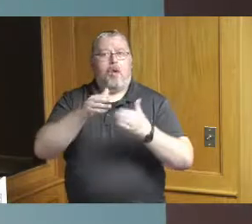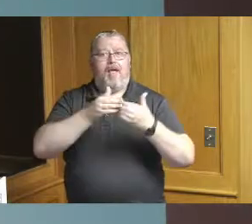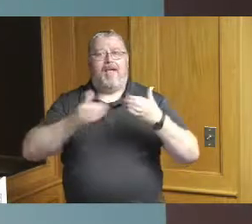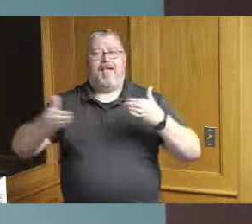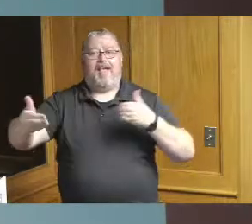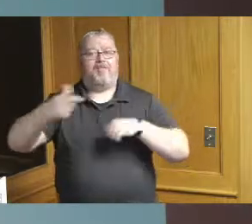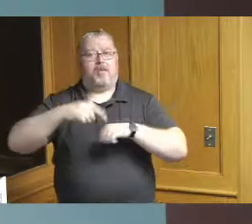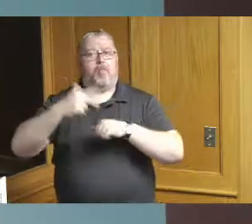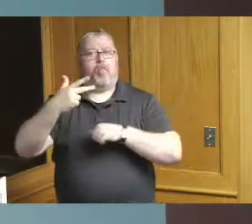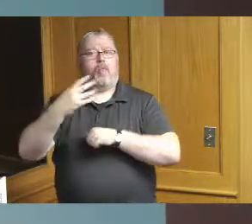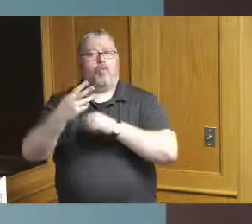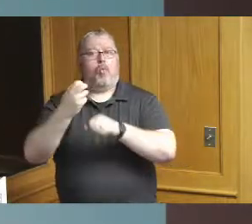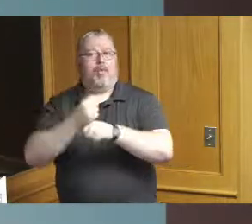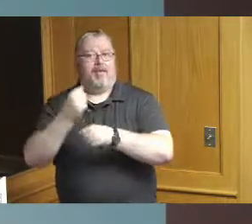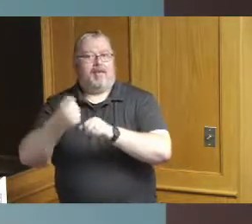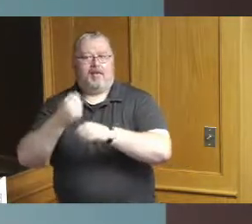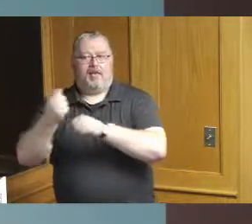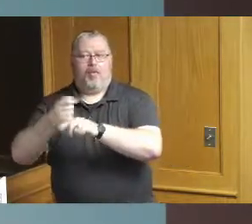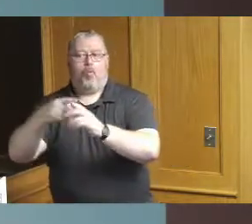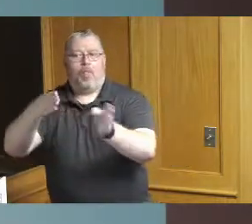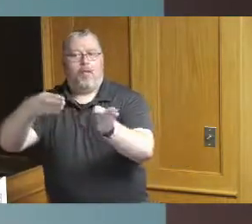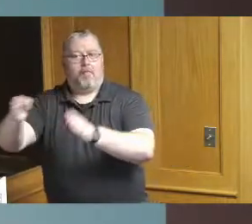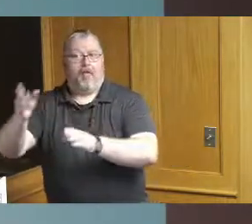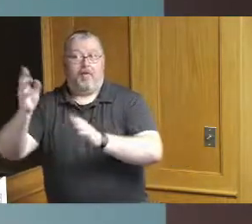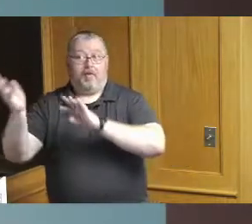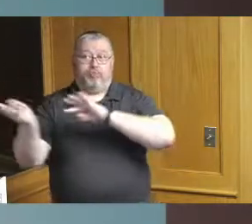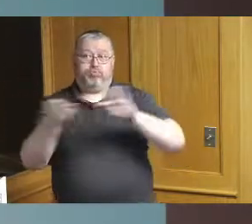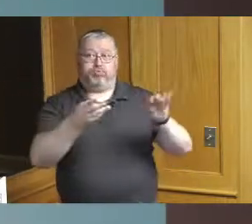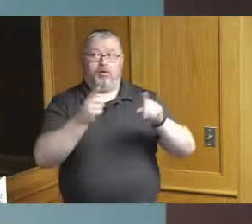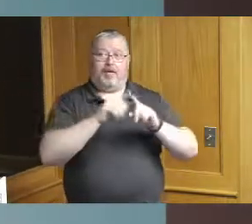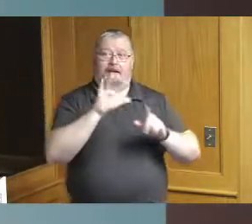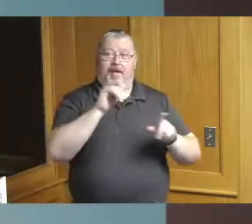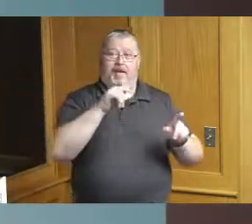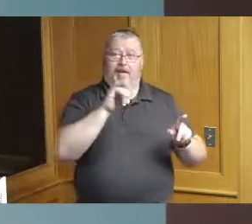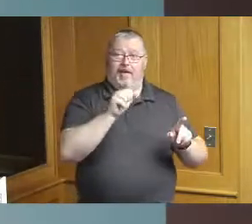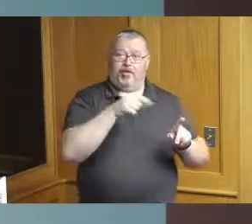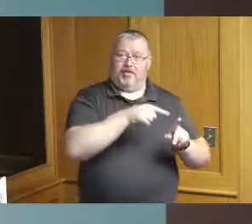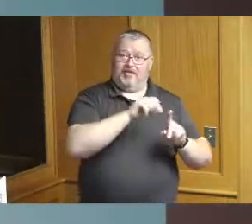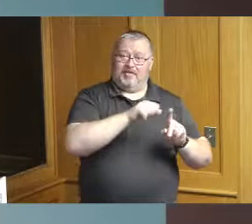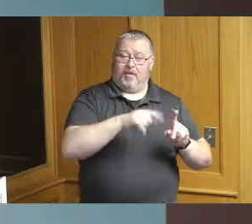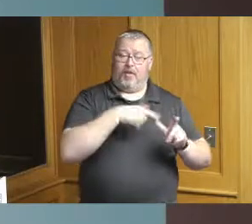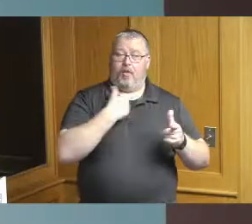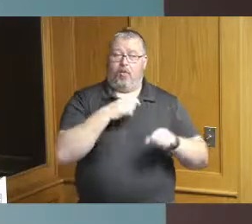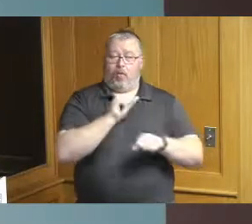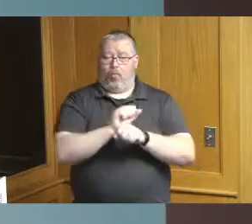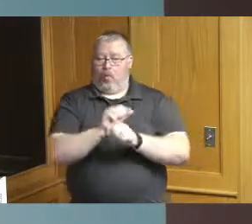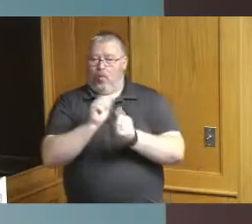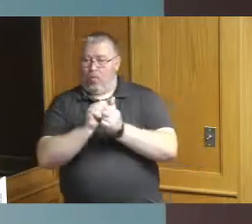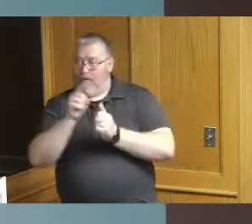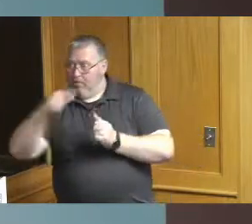years register it within the cages system and then coordinate with each other so that the life of the